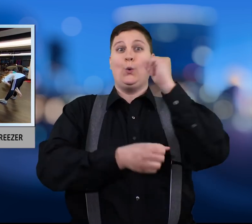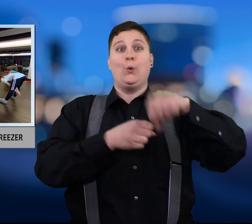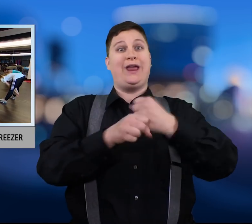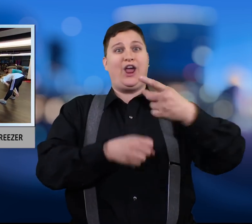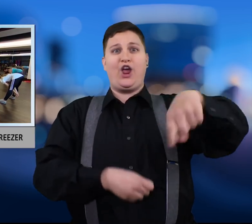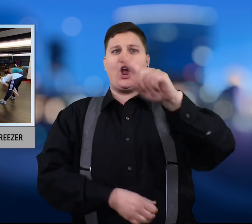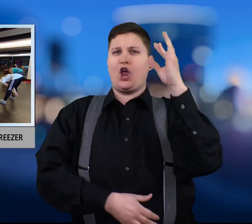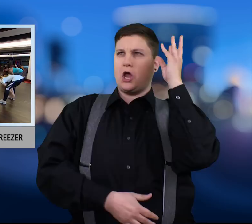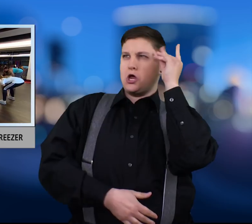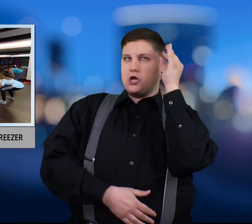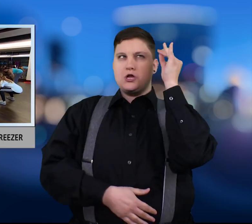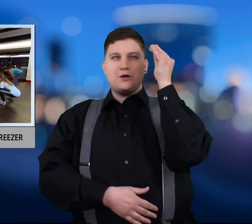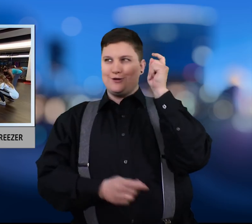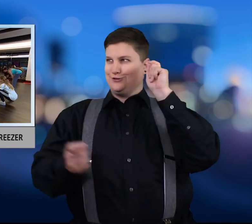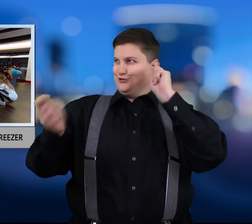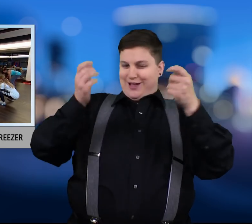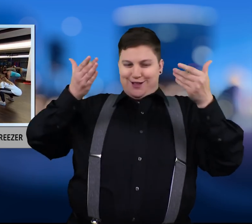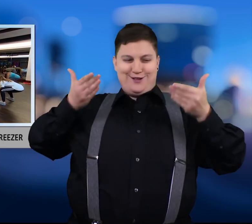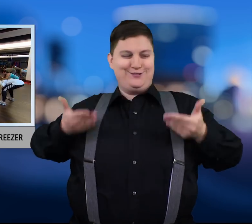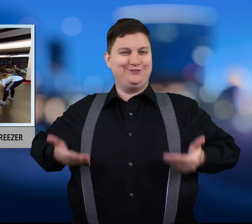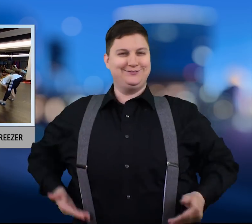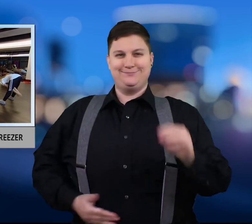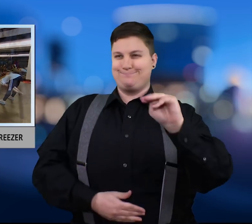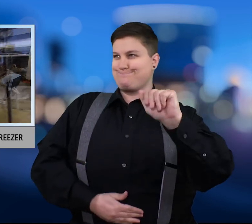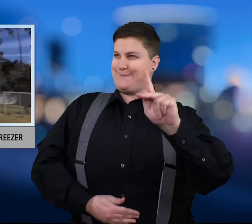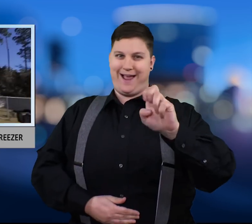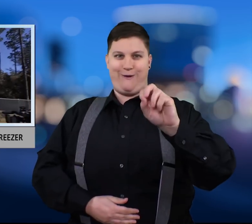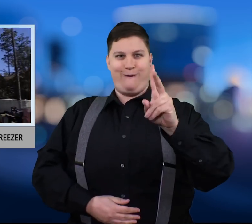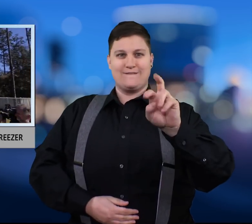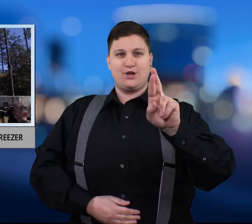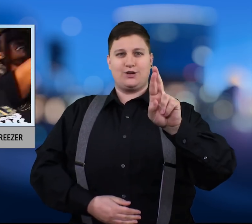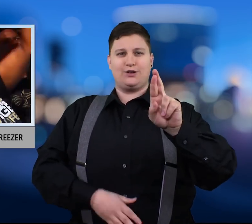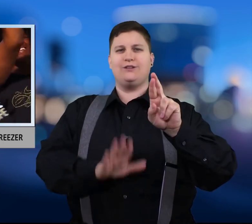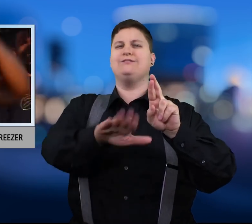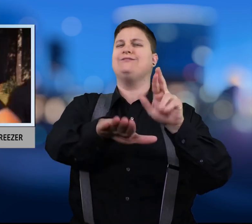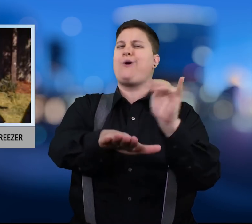While you are considering giving yourself a new makeover this new year, think about